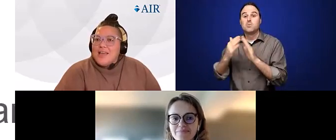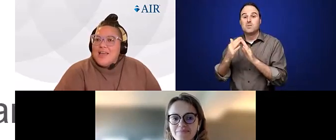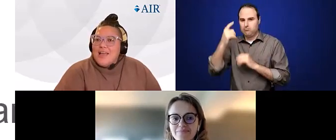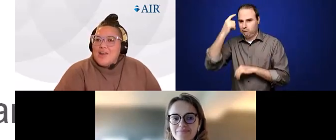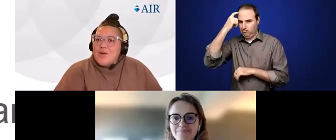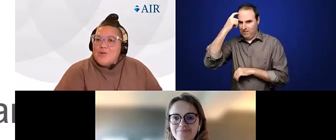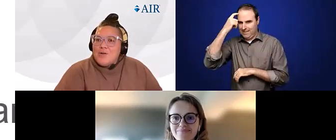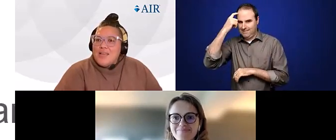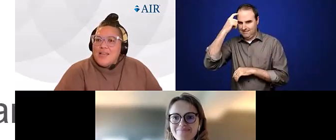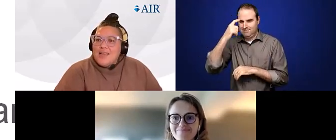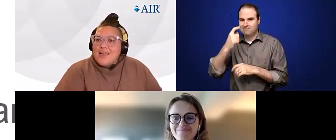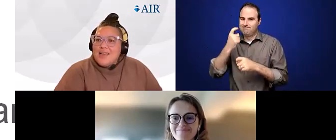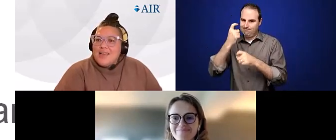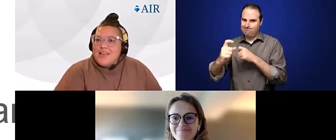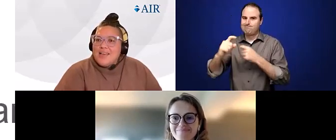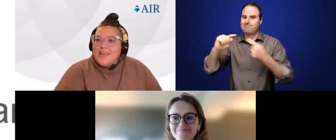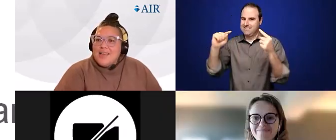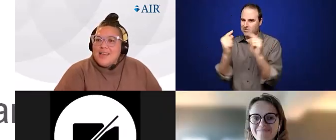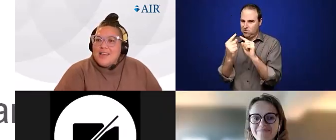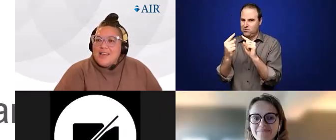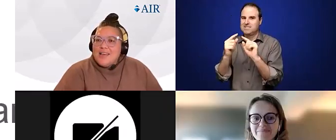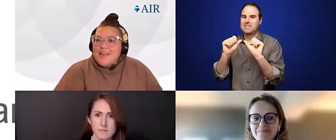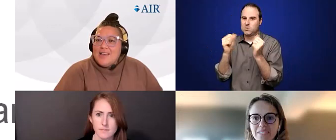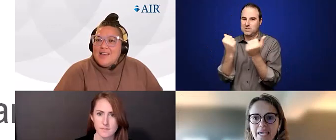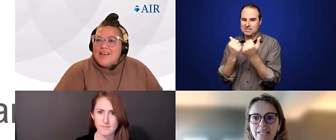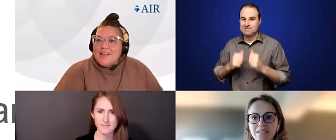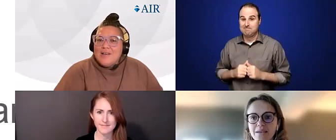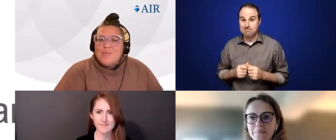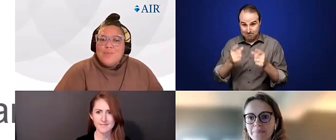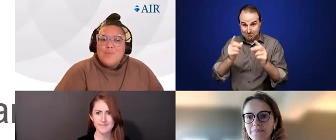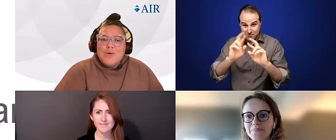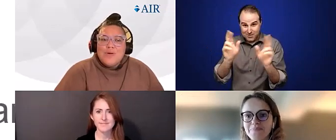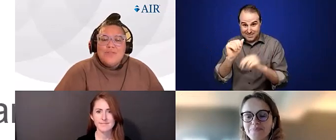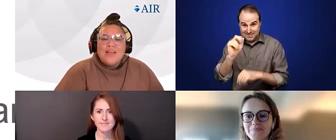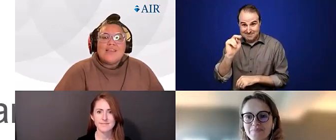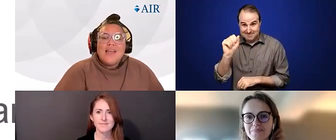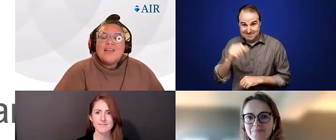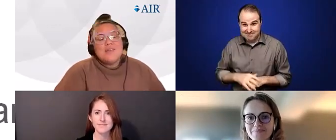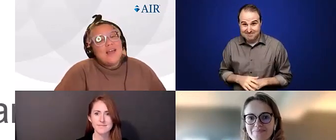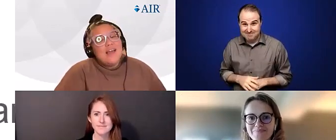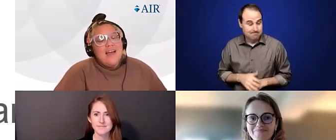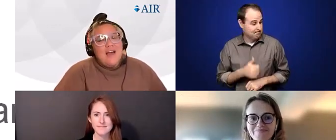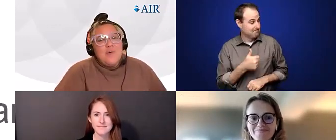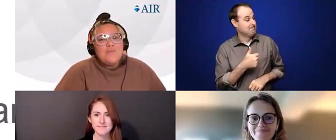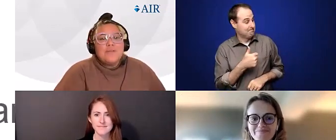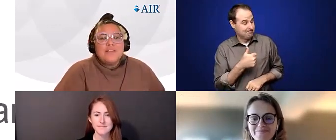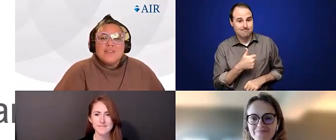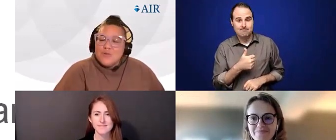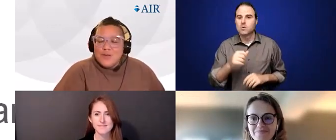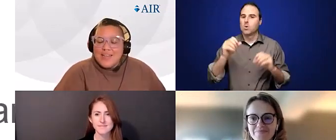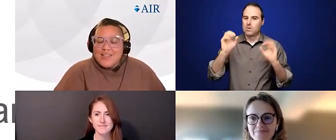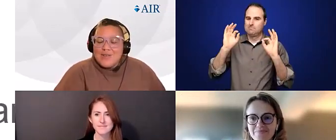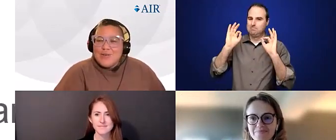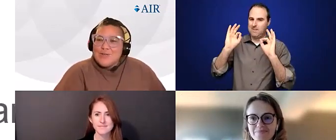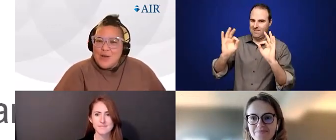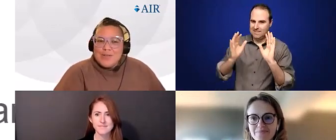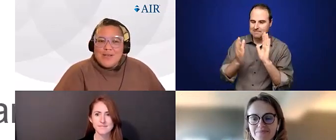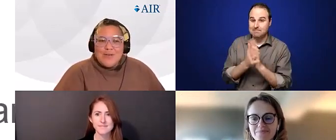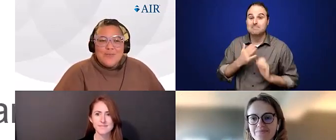Ana, are you ready? Yes, I am. Perfect. And please don't forget to describe yourself.